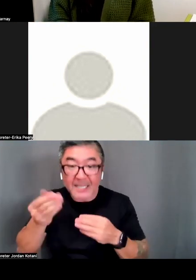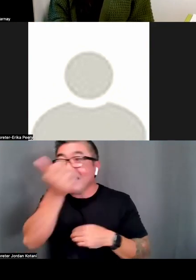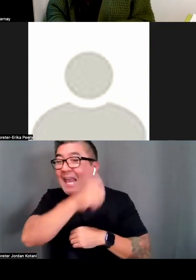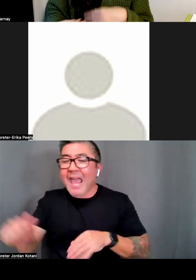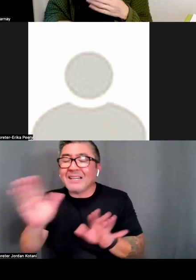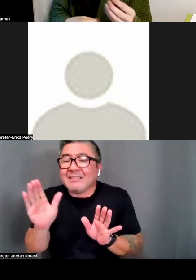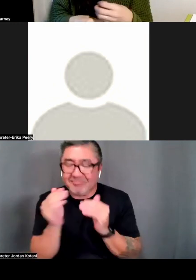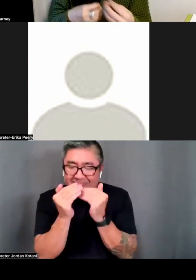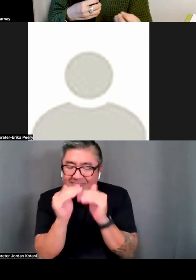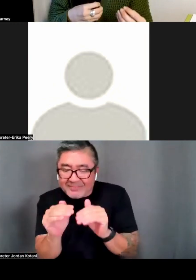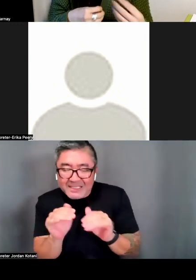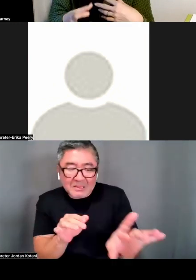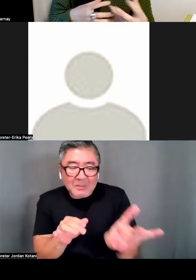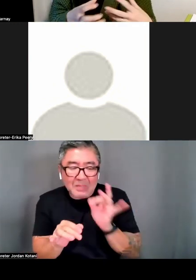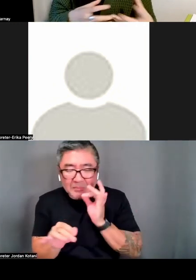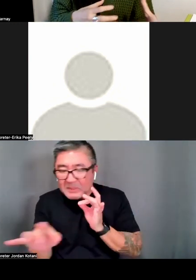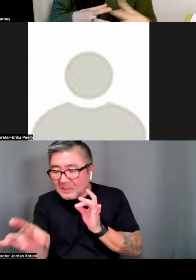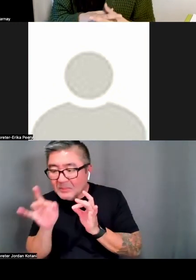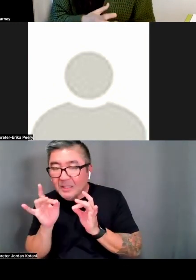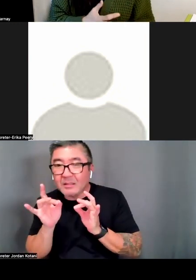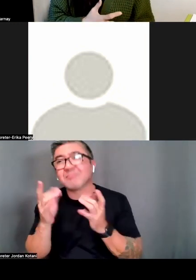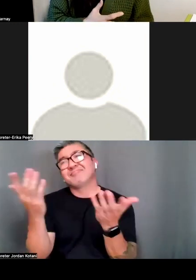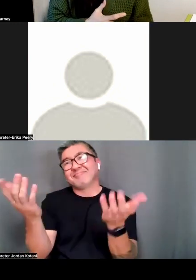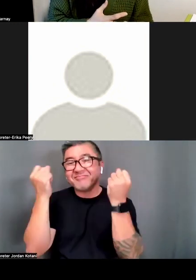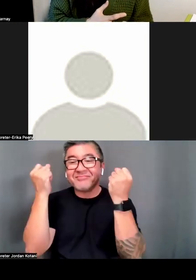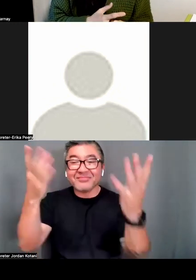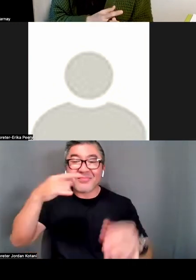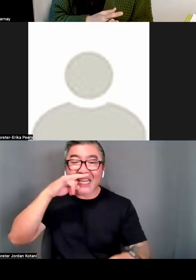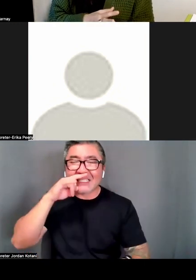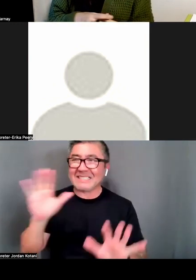necessarily like all the foods. Pick and choose. Then you have kids where that's